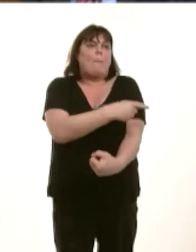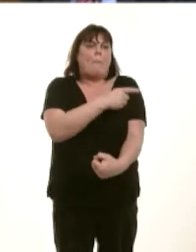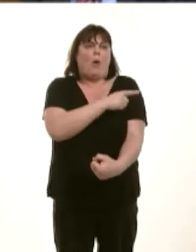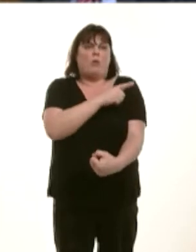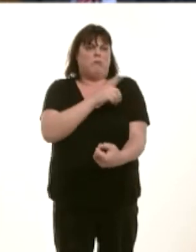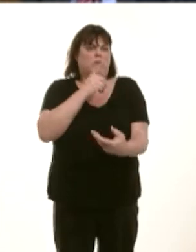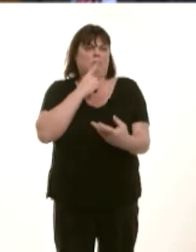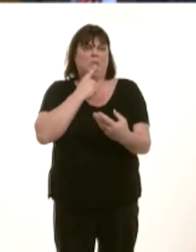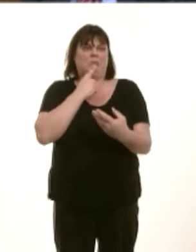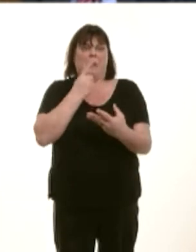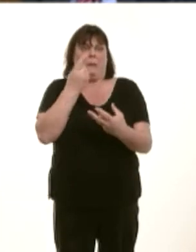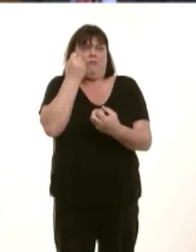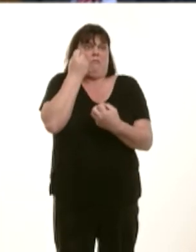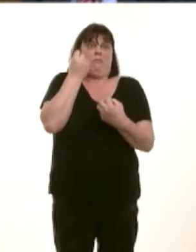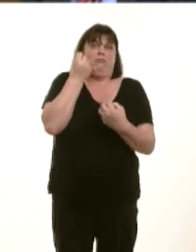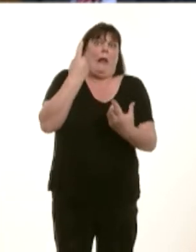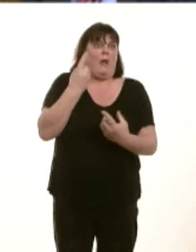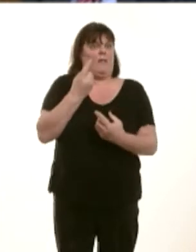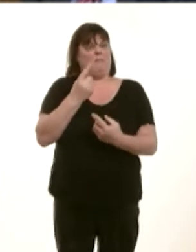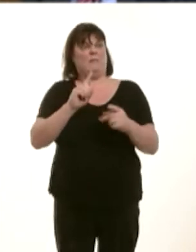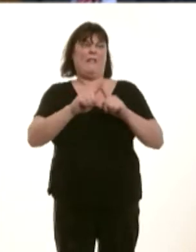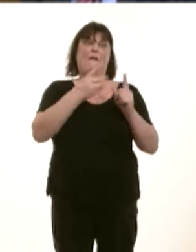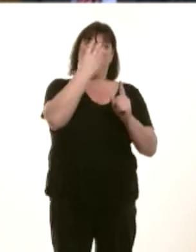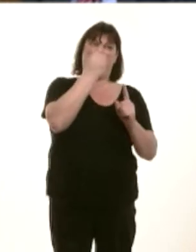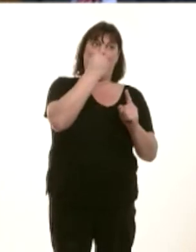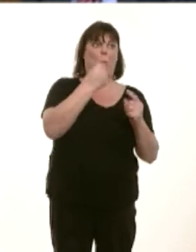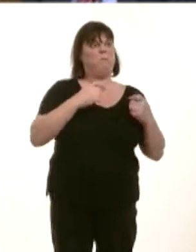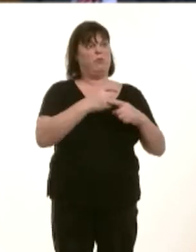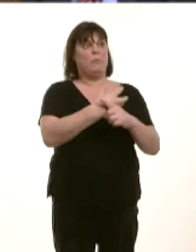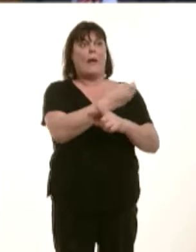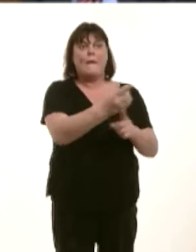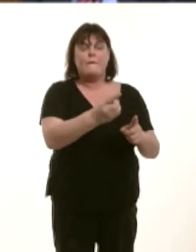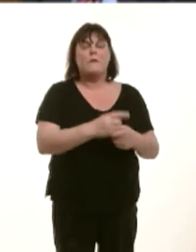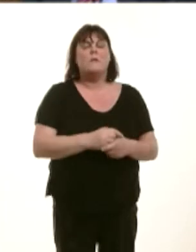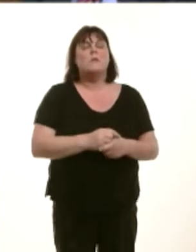it didnít exist at that time. Now, of course, we see that the pressures on A&E are diminishing